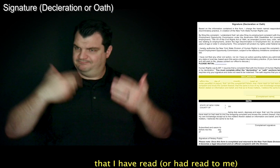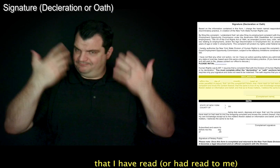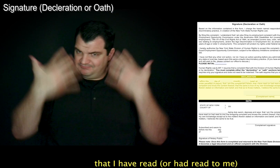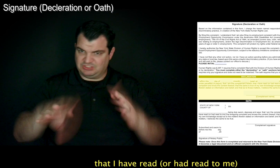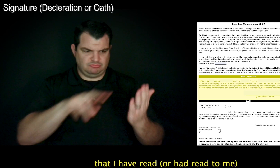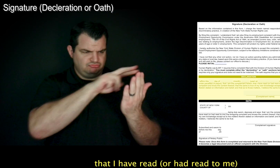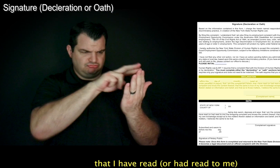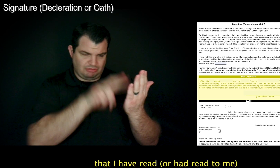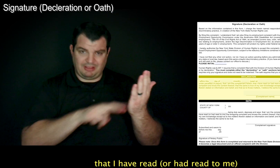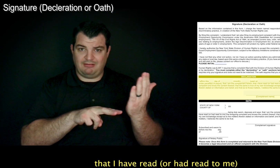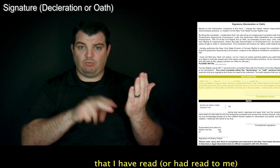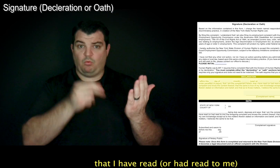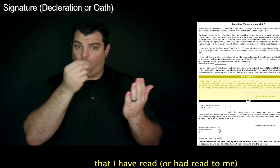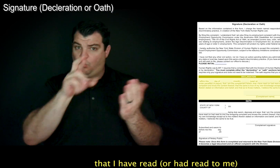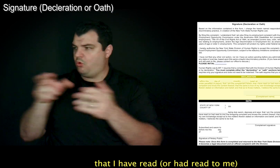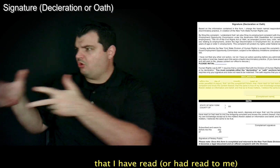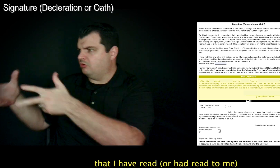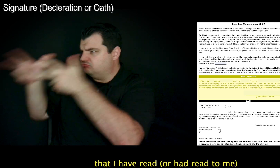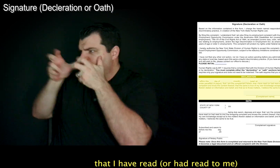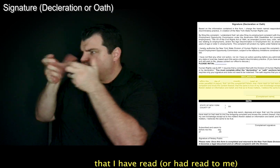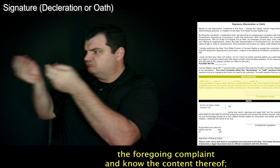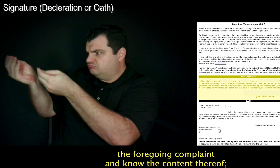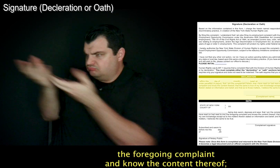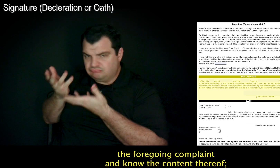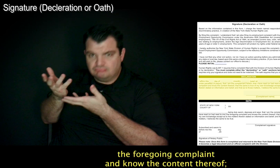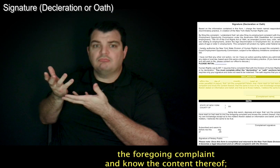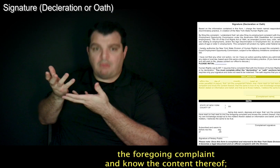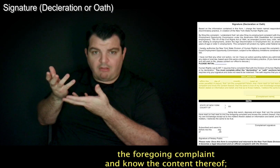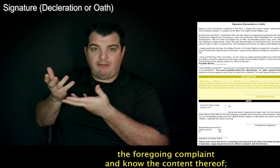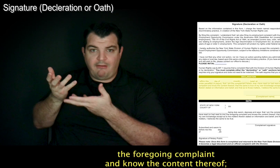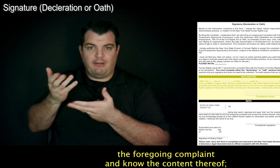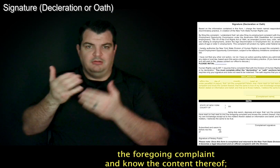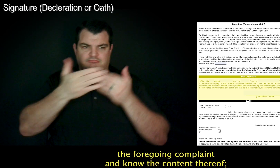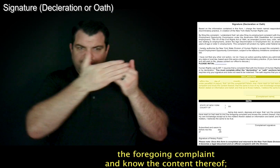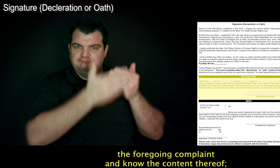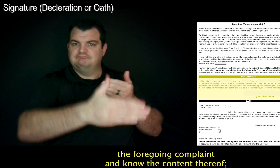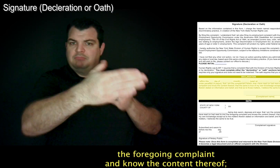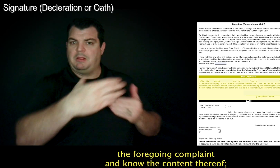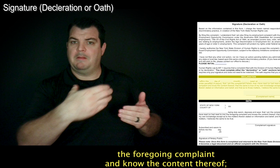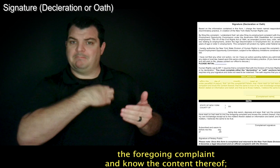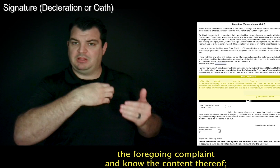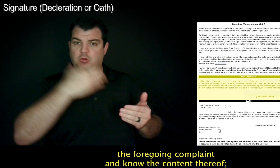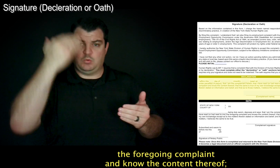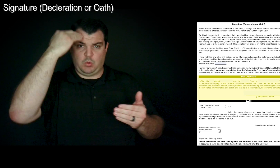that I have read (or had read to me) the foregoing complaint and know the content thereof;